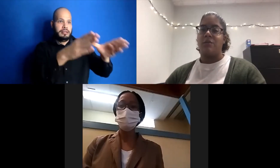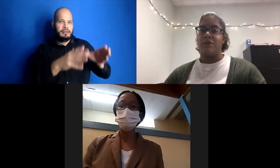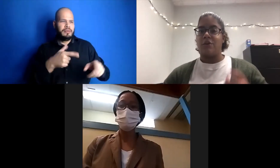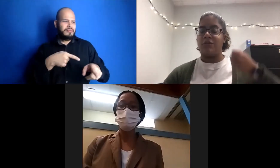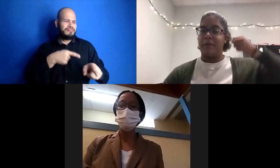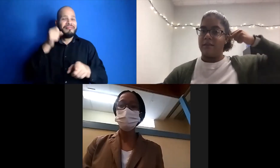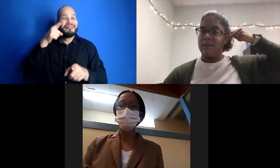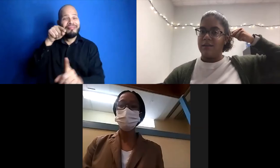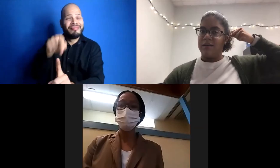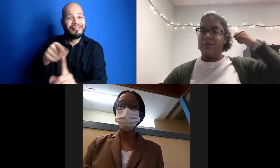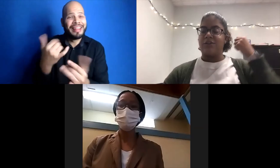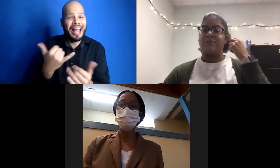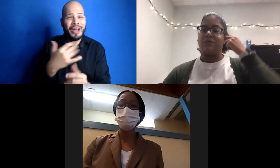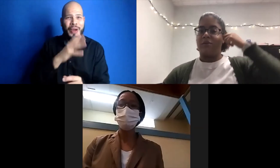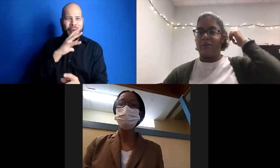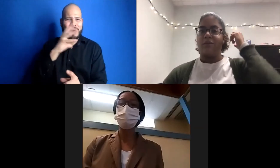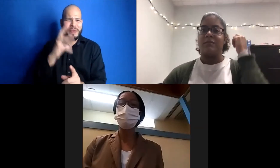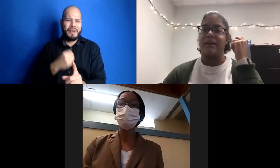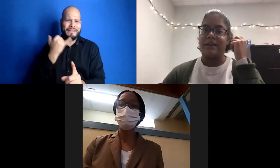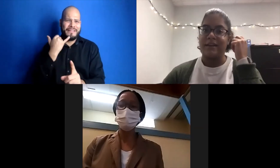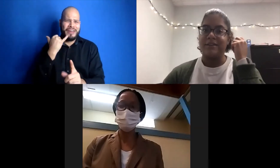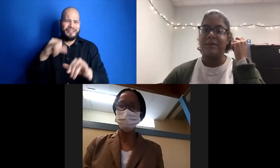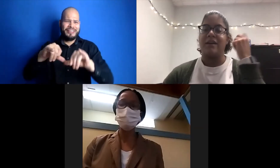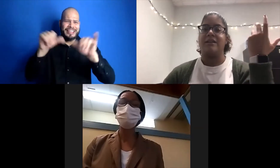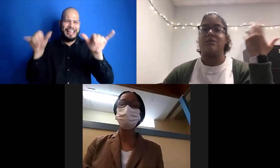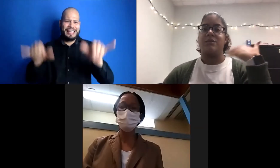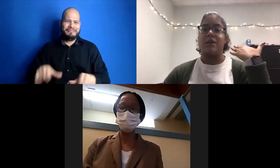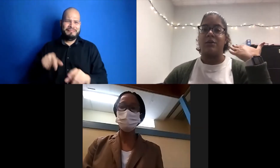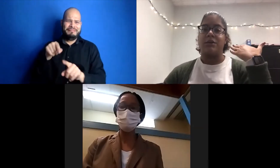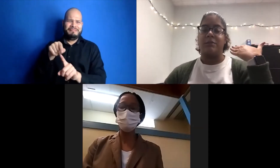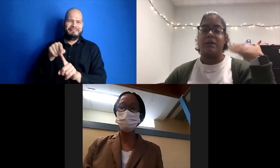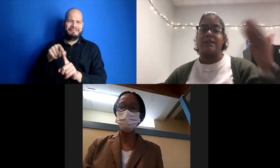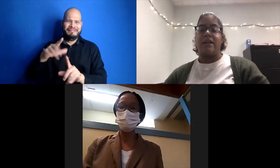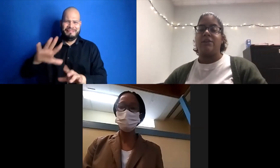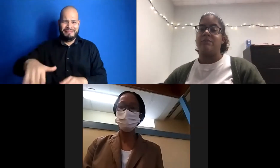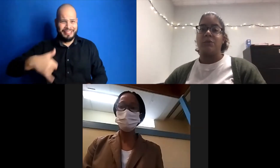hard for me to just put the phone up like this because with my cochlear implants I use Bluetooth